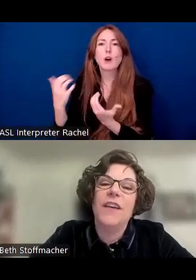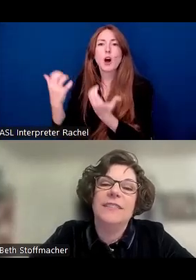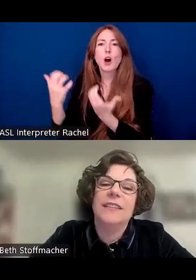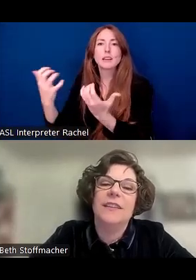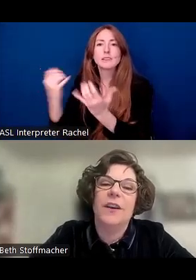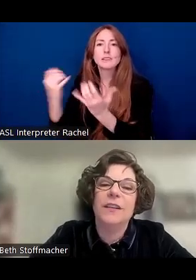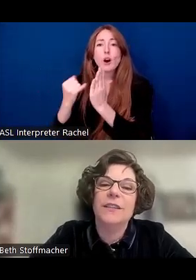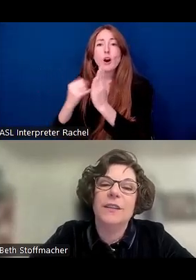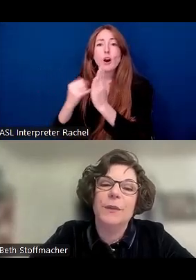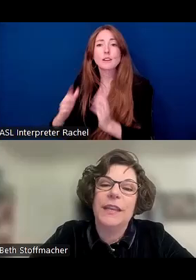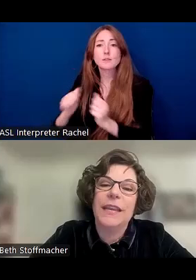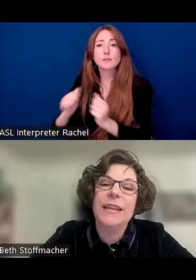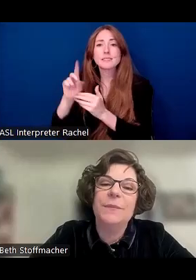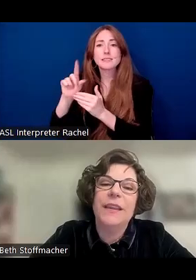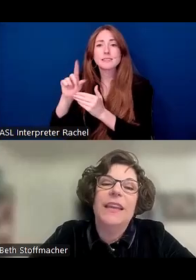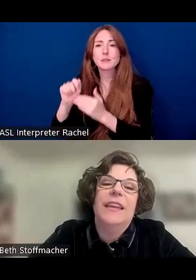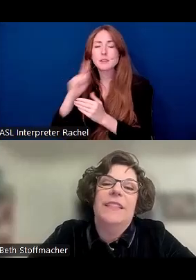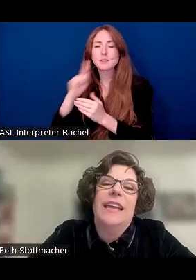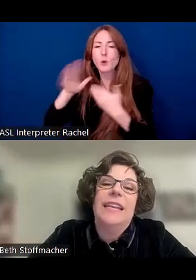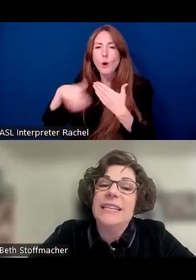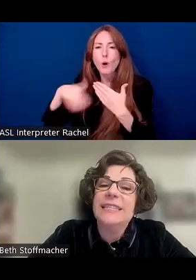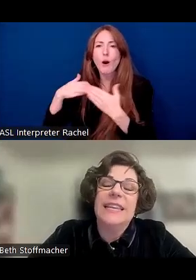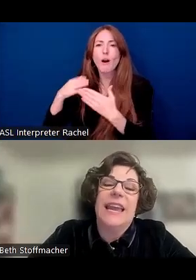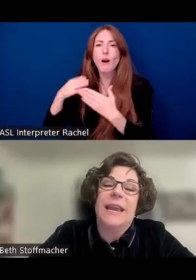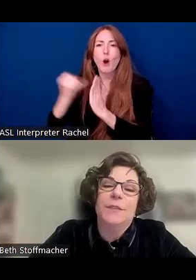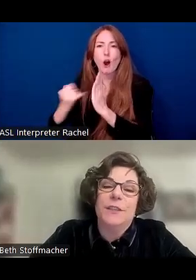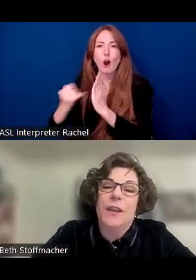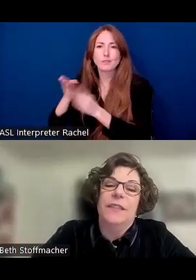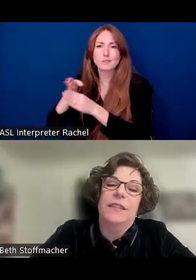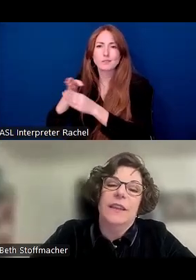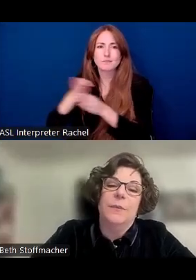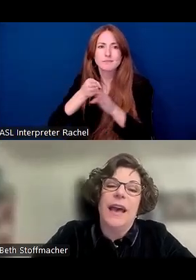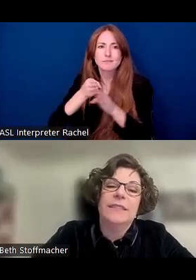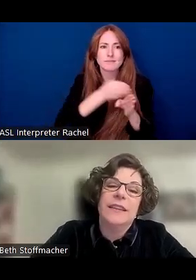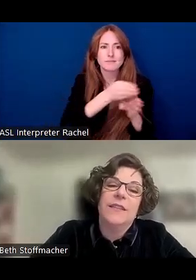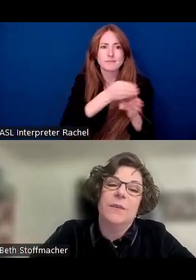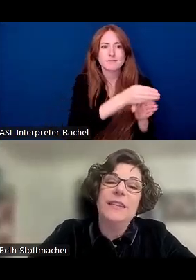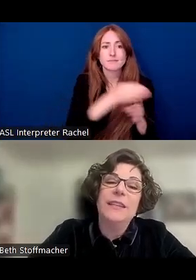facets of the arts community. The NADC aims to strengthen the capacity of the mainstream